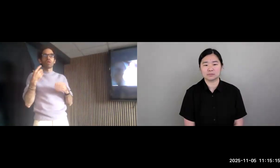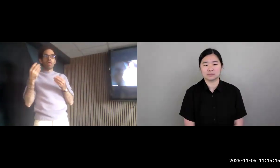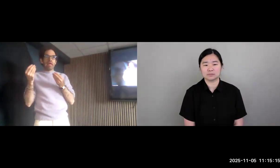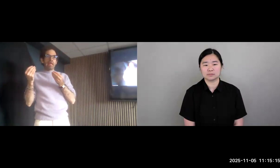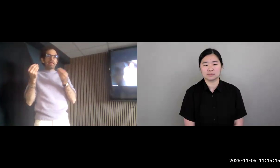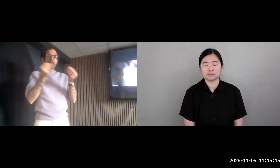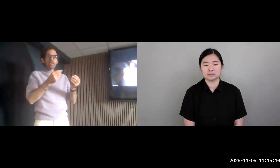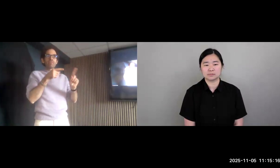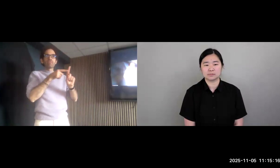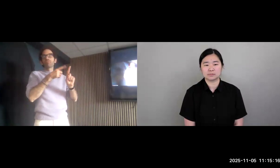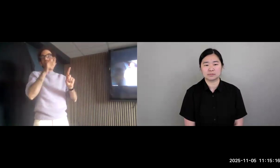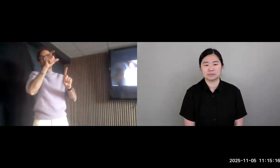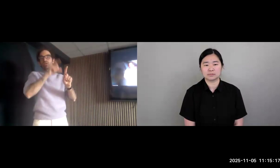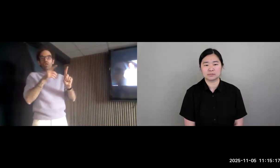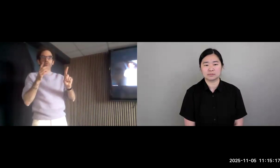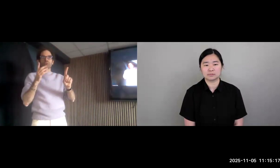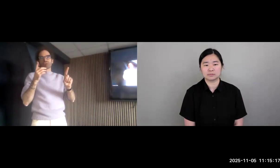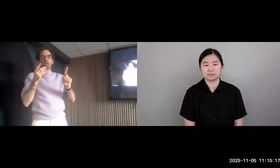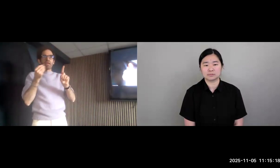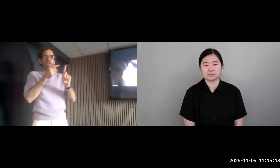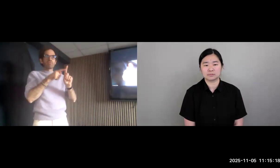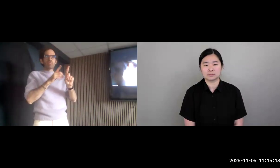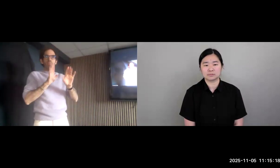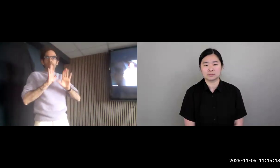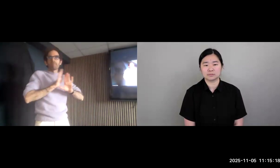You're referring to I give someone a push.